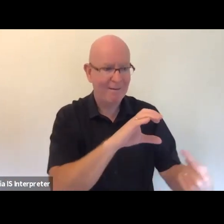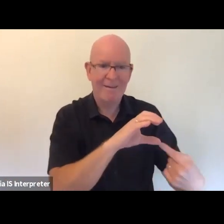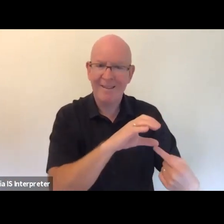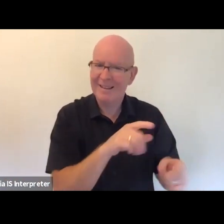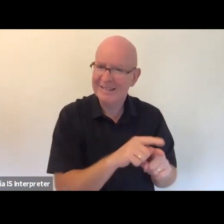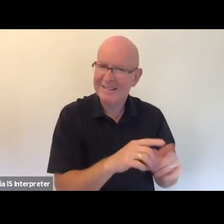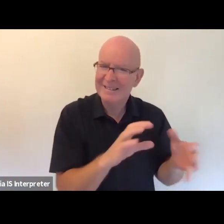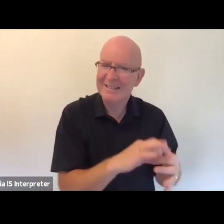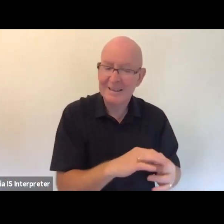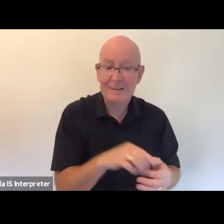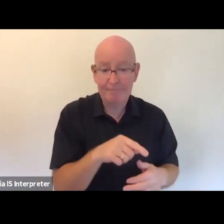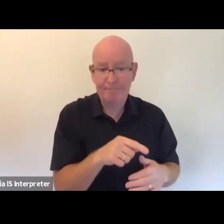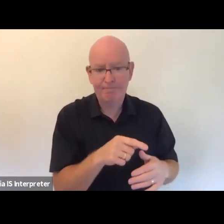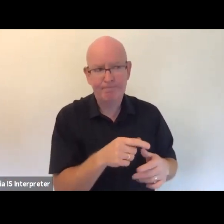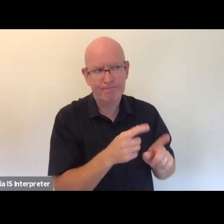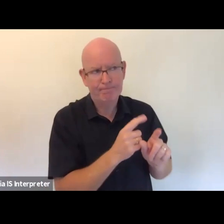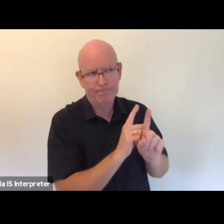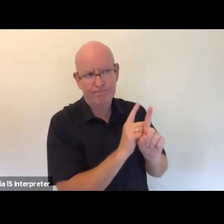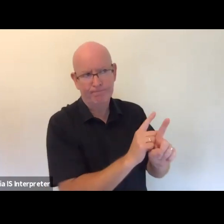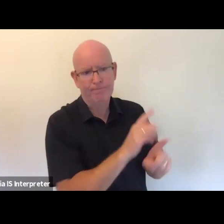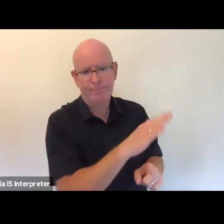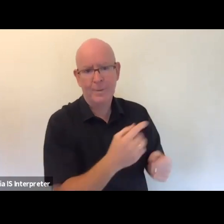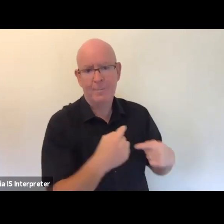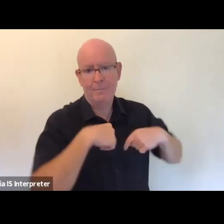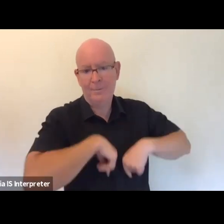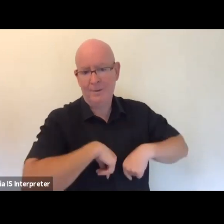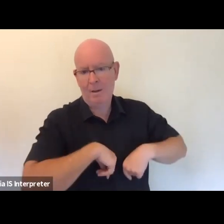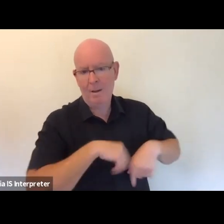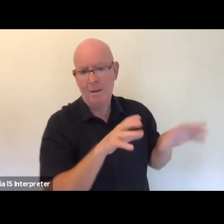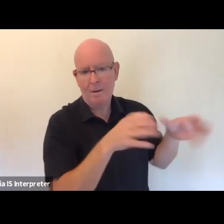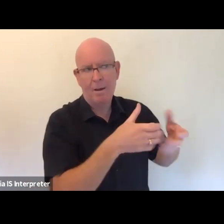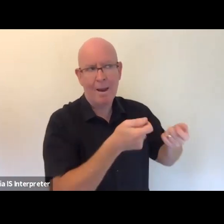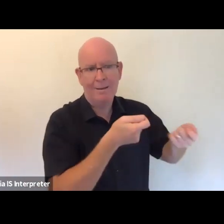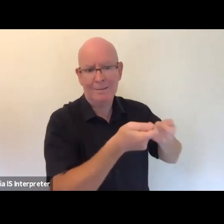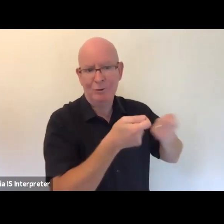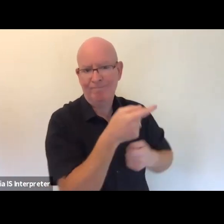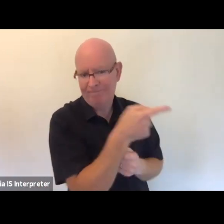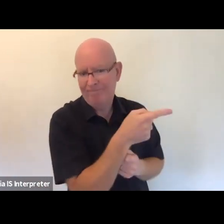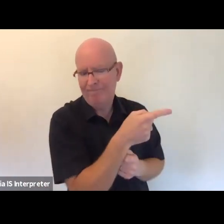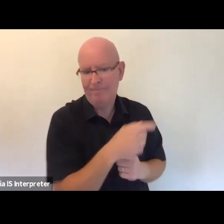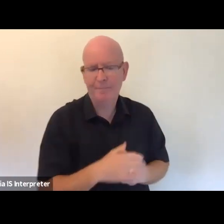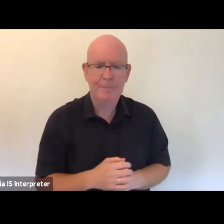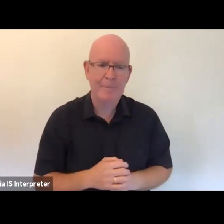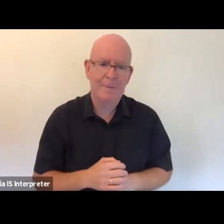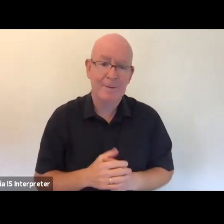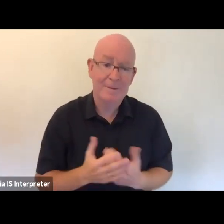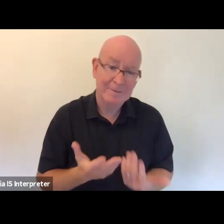administration. So when you have to get this card, but before this card you have to have a…